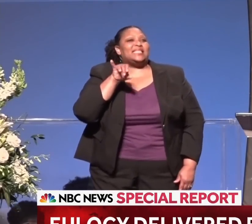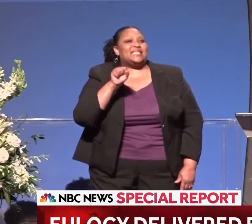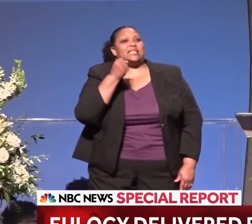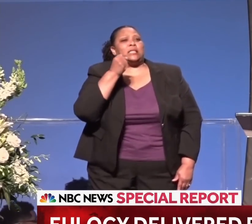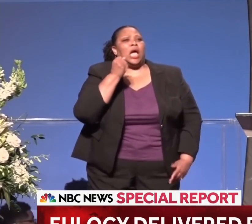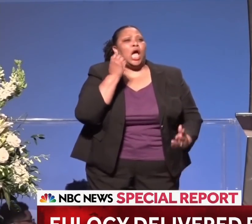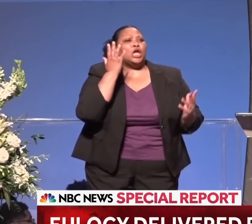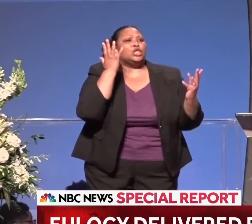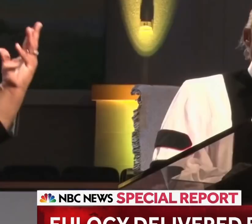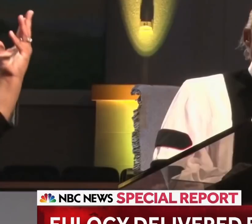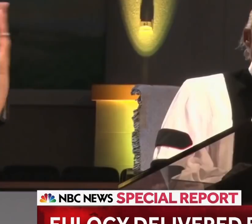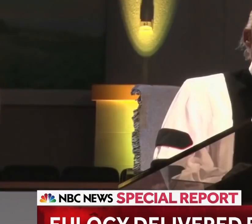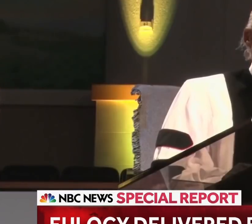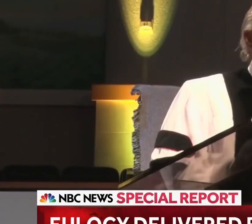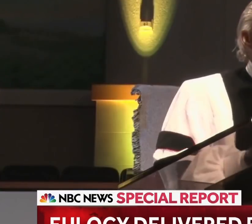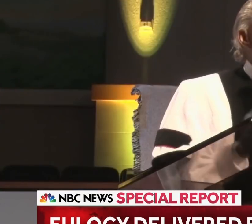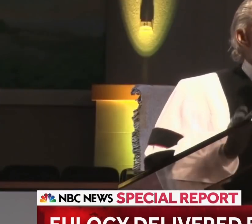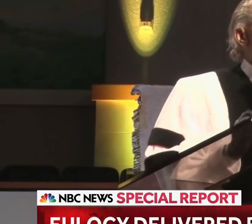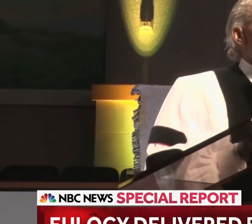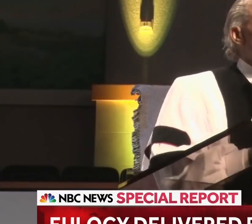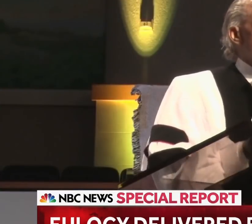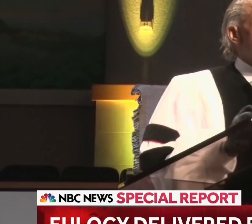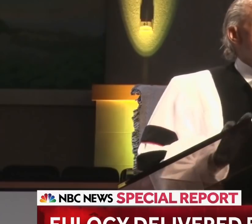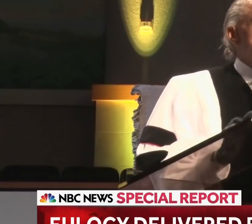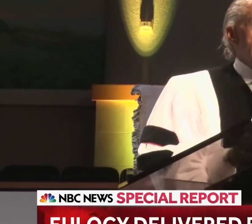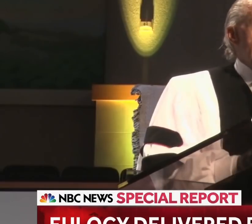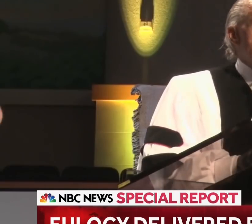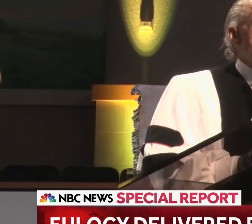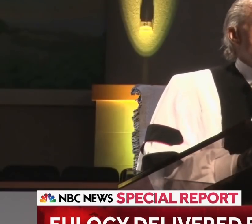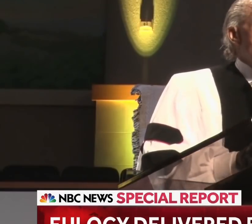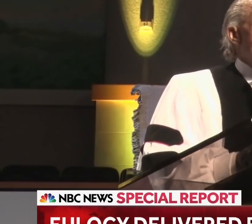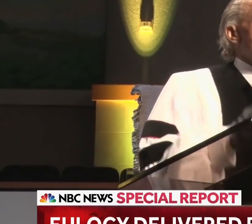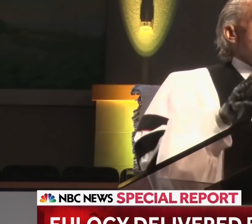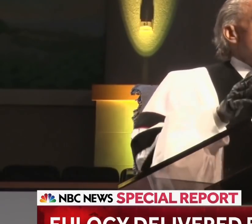WAY BECAUSE OF YOUR WICKEDNESS. PRINCIPALITIES. DARKNESS.